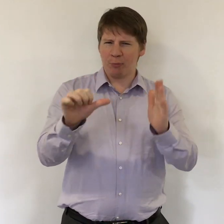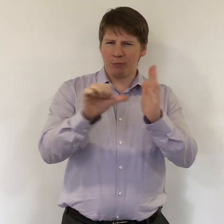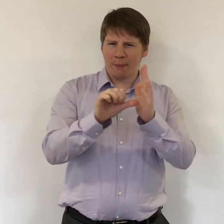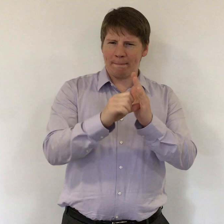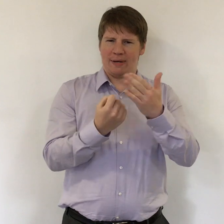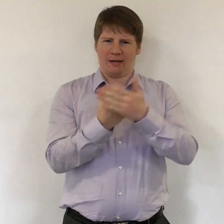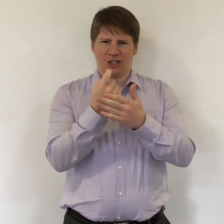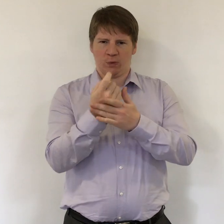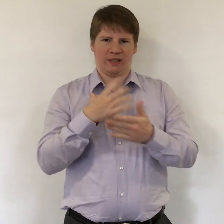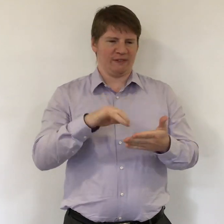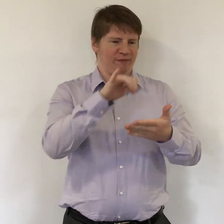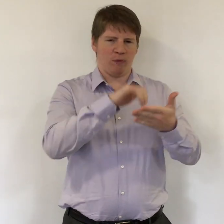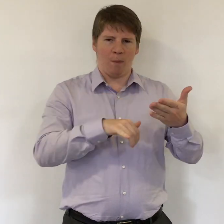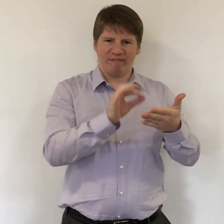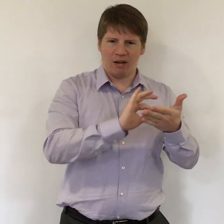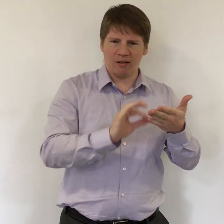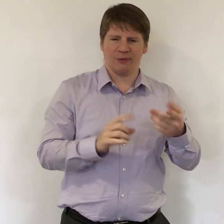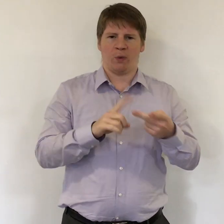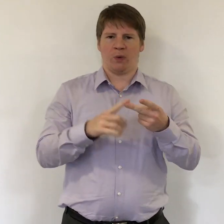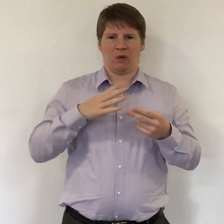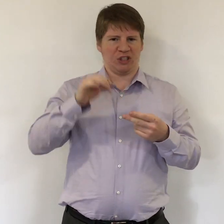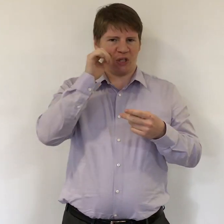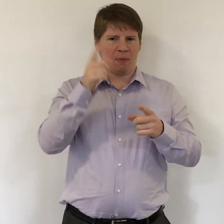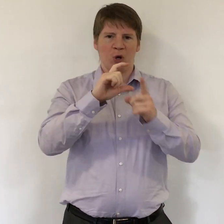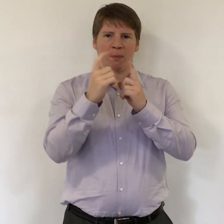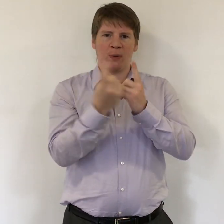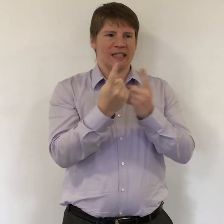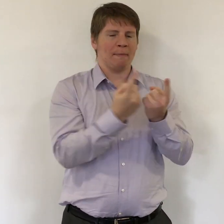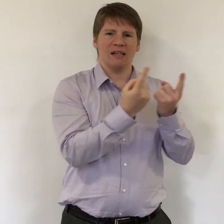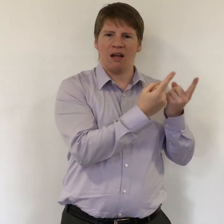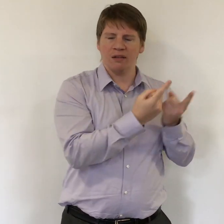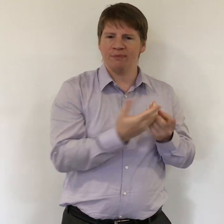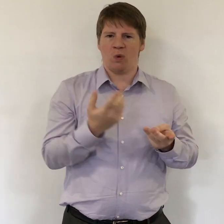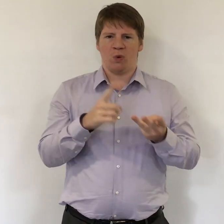If you have any problems or issues, or need help filling out a form, you want to know about general community matters.